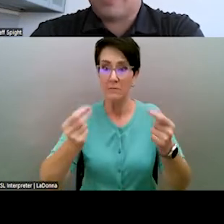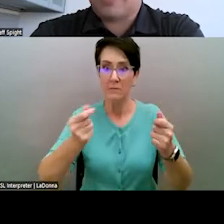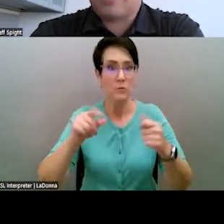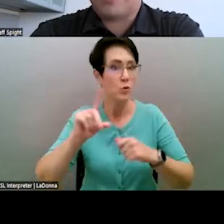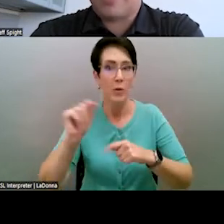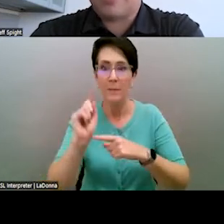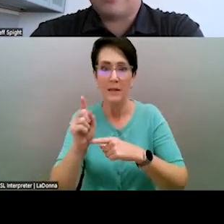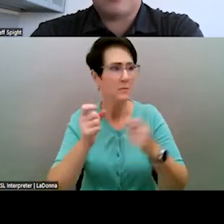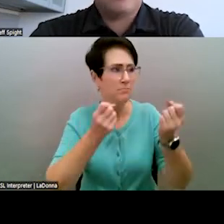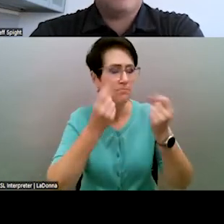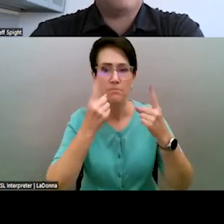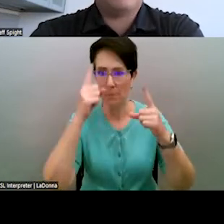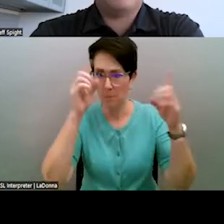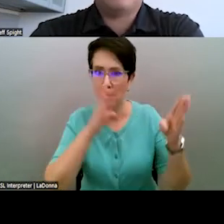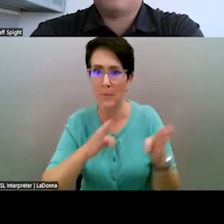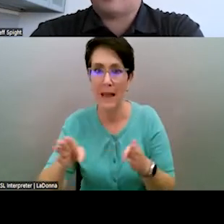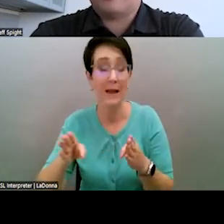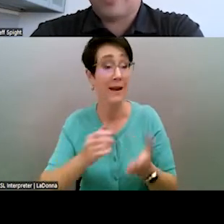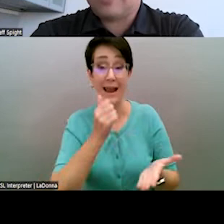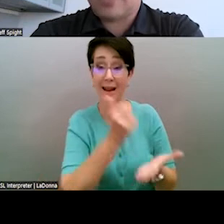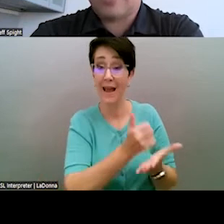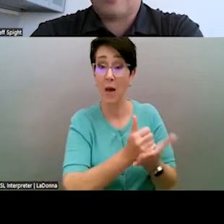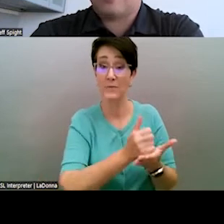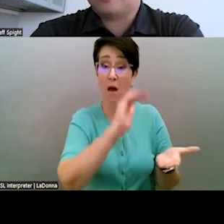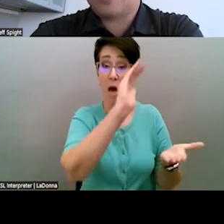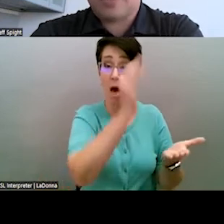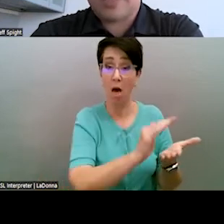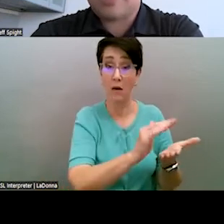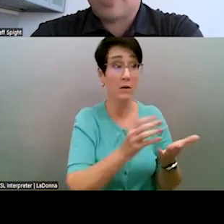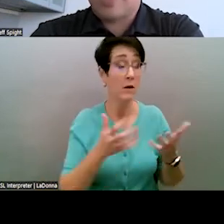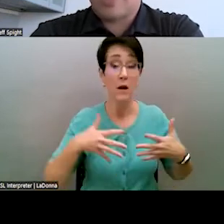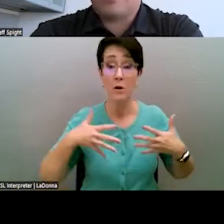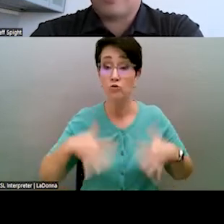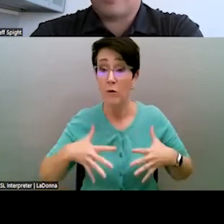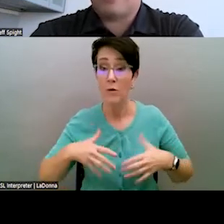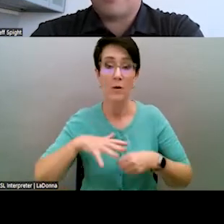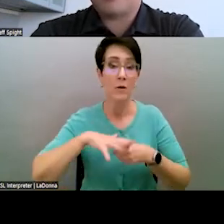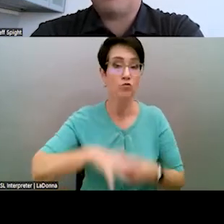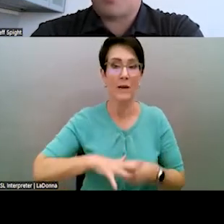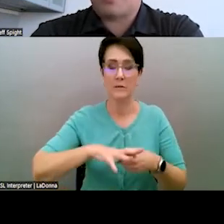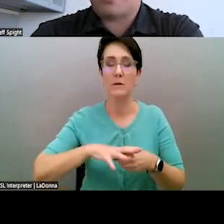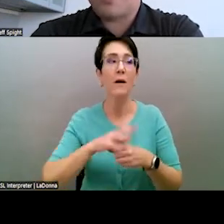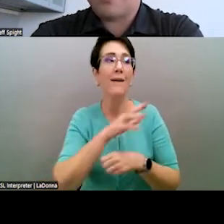GAME PLAN IS, IT REDUCES ALL OF THE ANXIETY, ALL OF THE STRESS. WE GET, A MUCH MORE